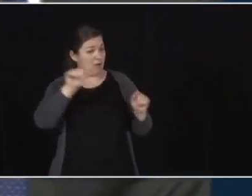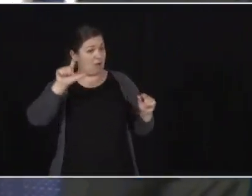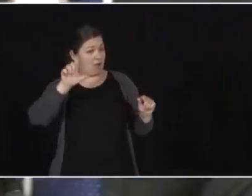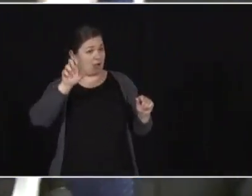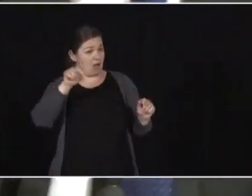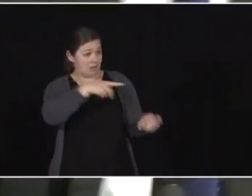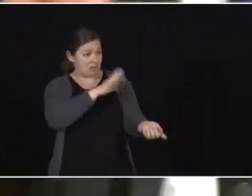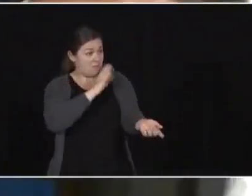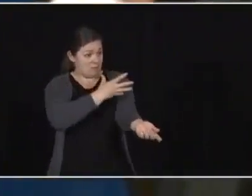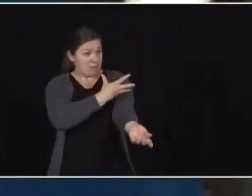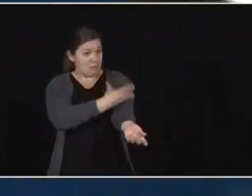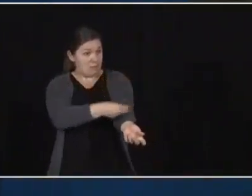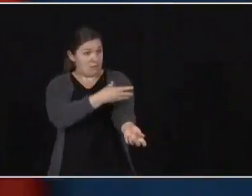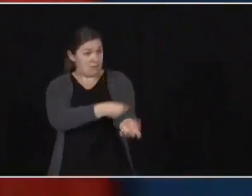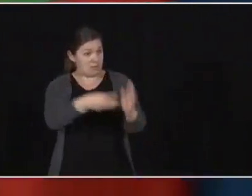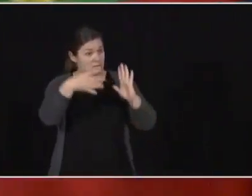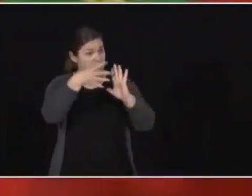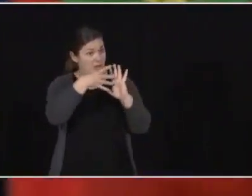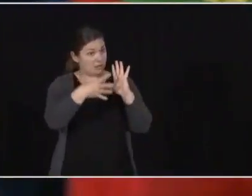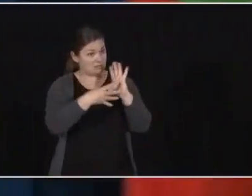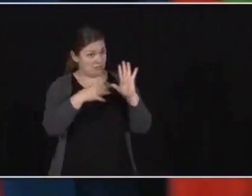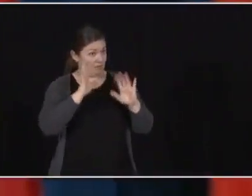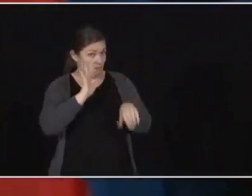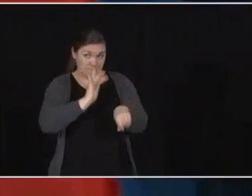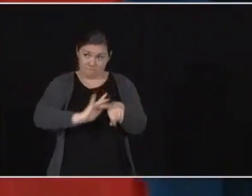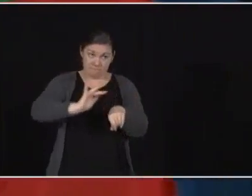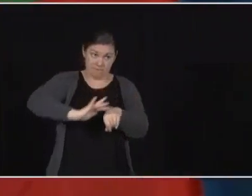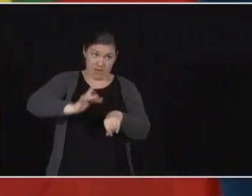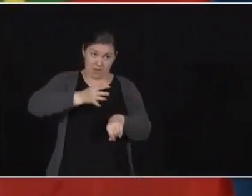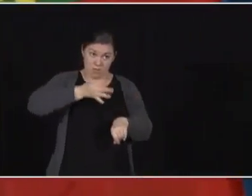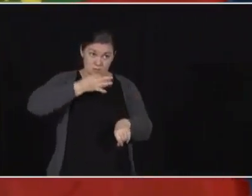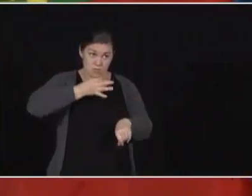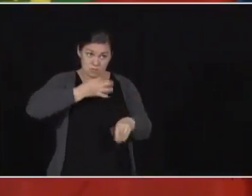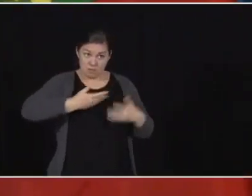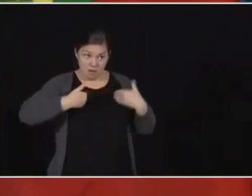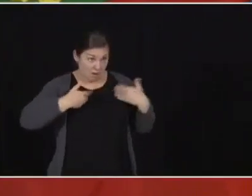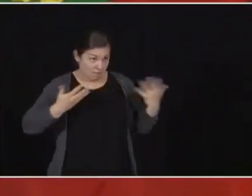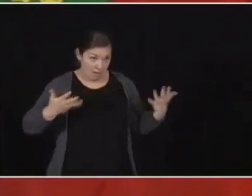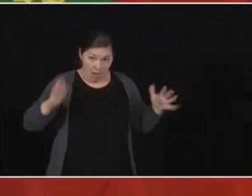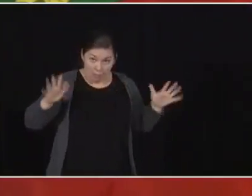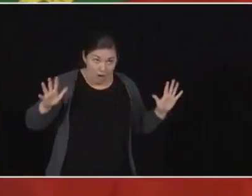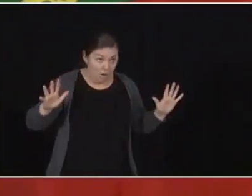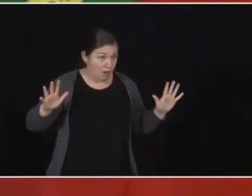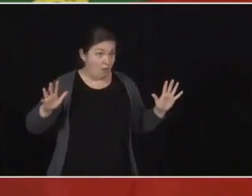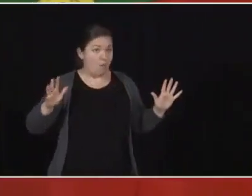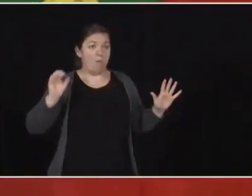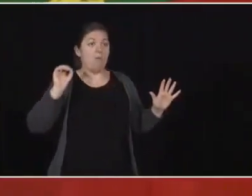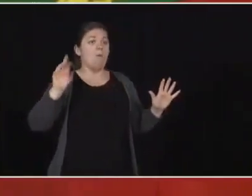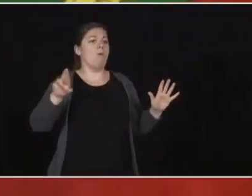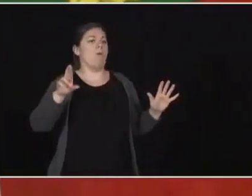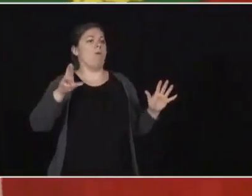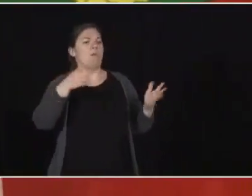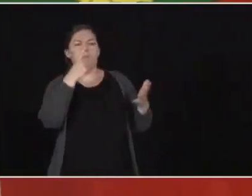Did I hear Doctor Alan say that serology testing is available at least in a small way. Are you able to clarify that